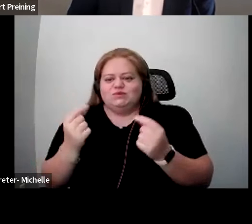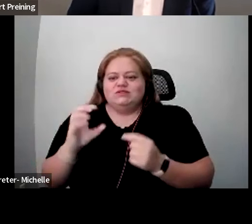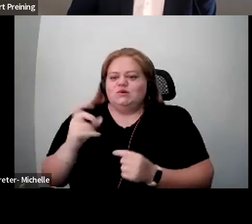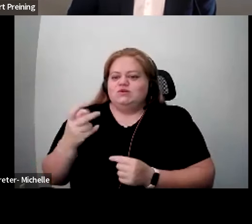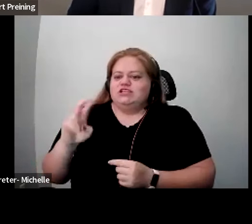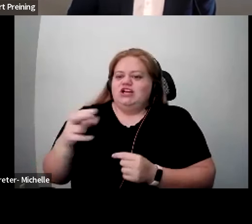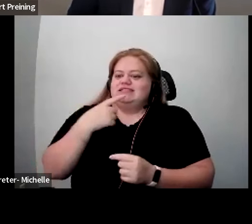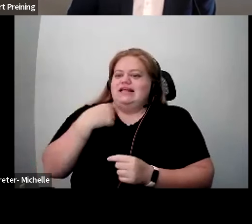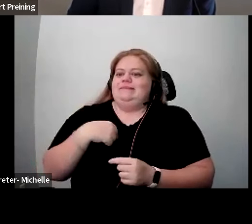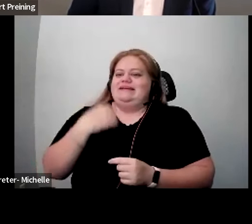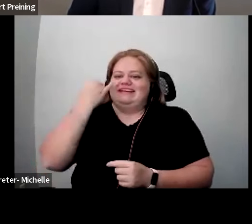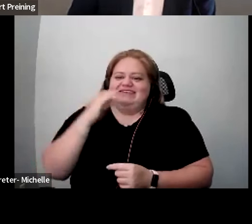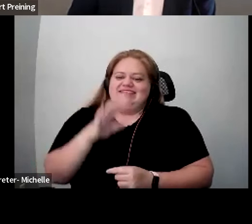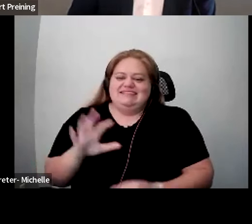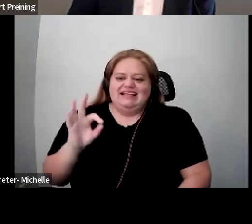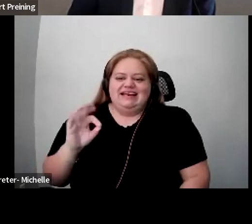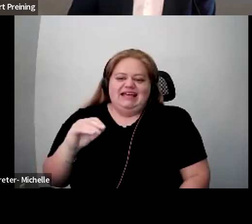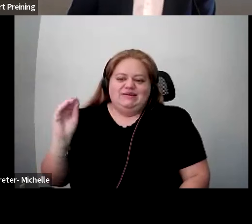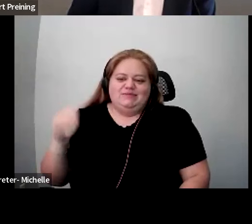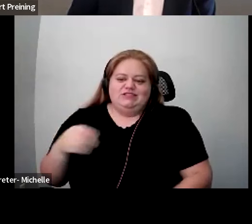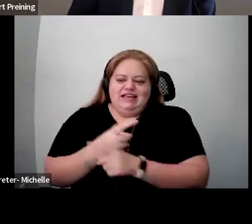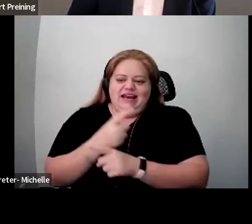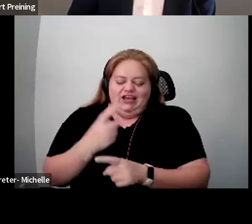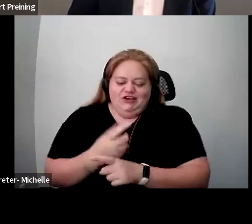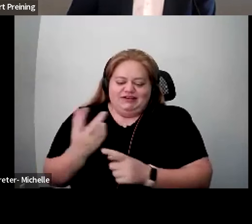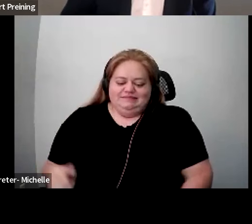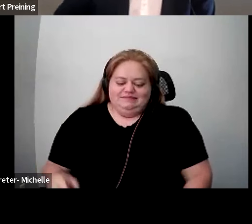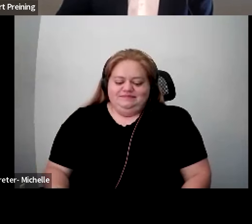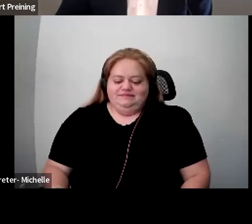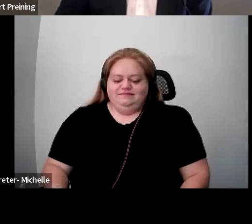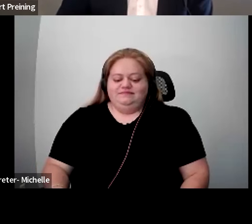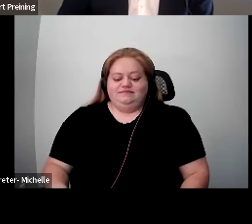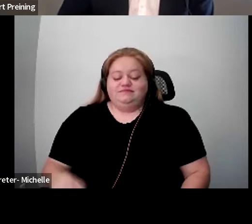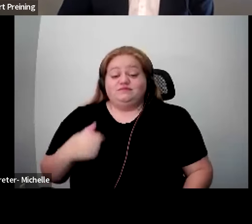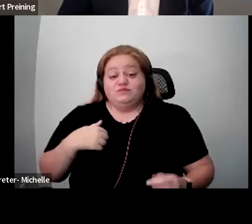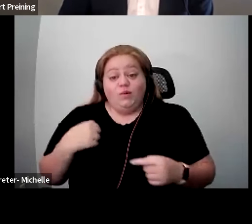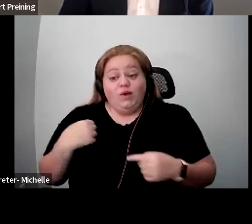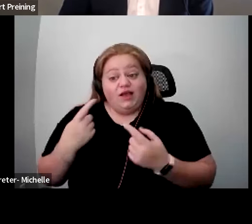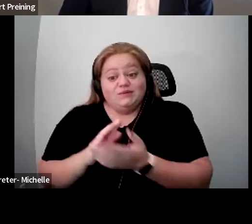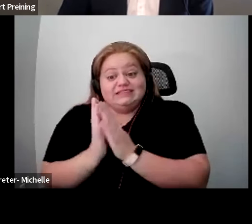if it's only 90% accurate. So, yeah, I was pretty frustrated about that.